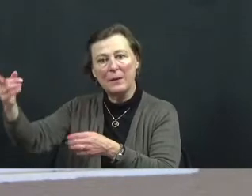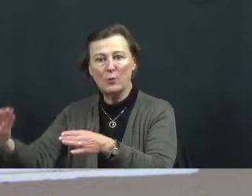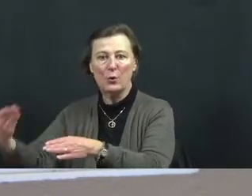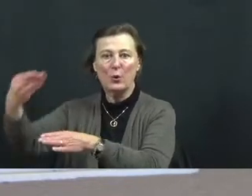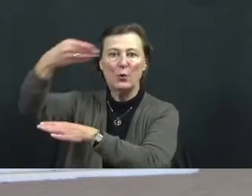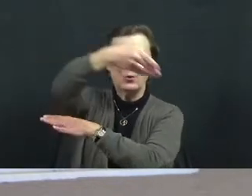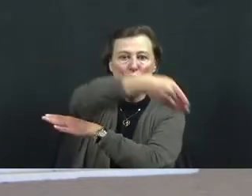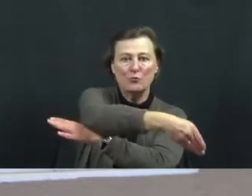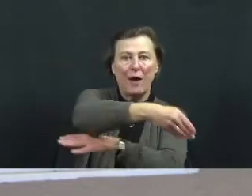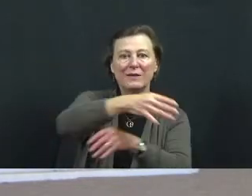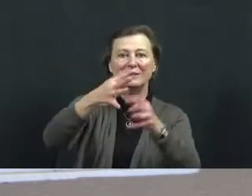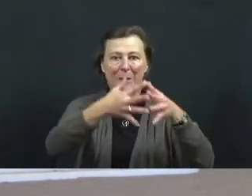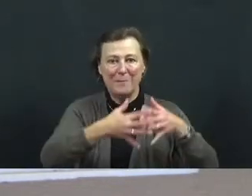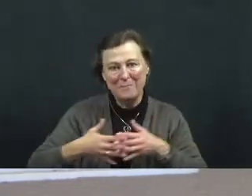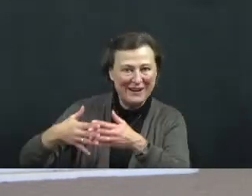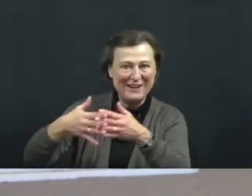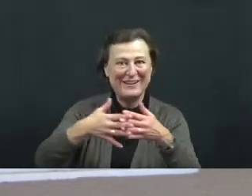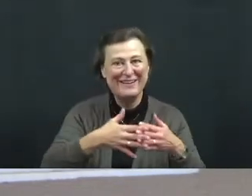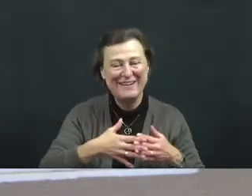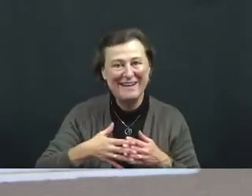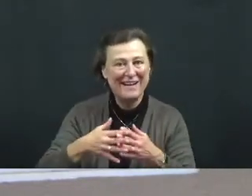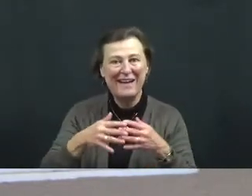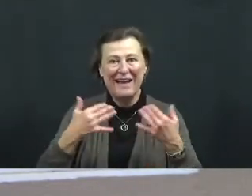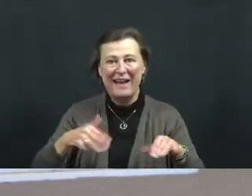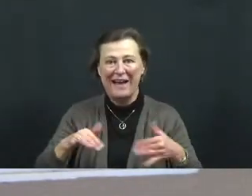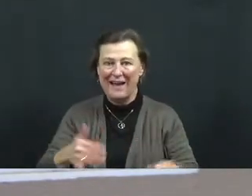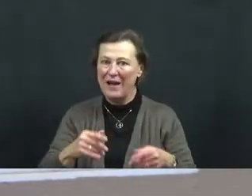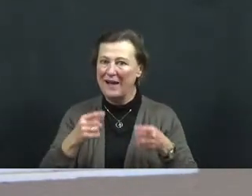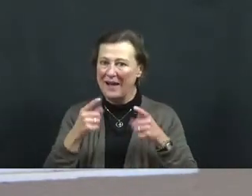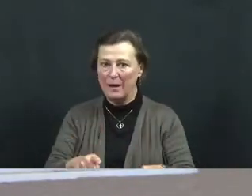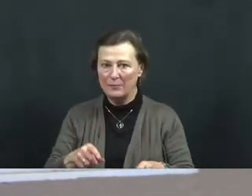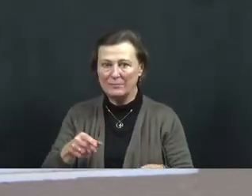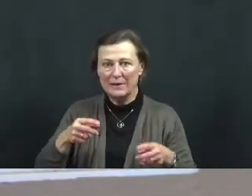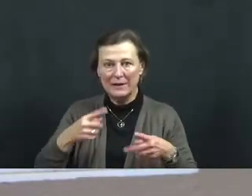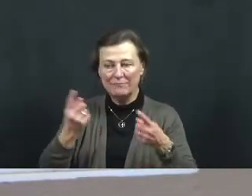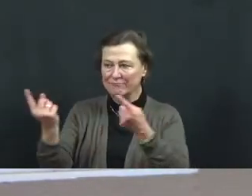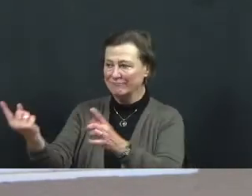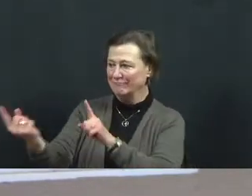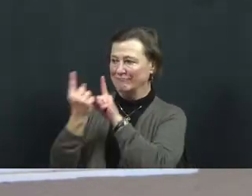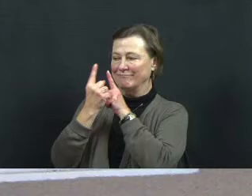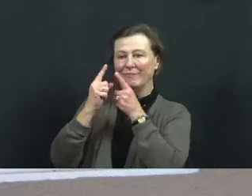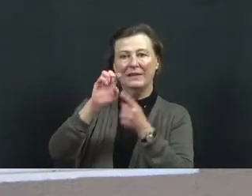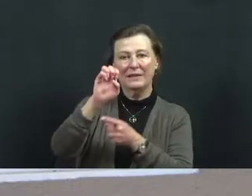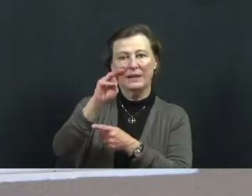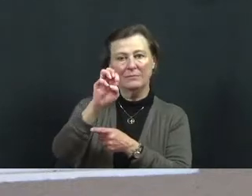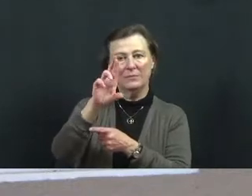until he somehow struggled up on his crutches at Emerson Unitarian Church in Canoga Park,